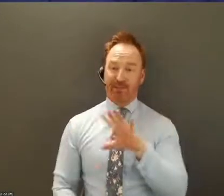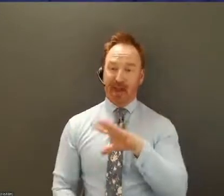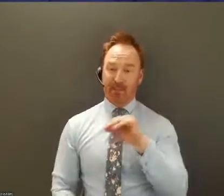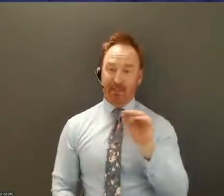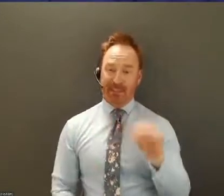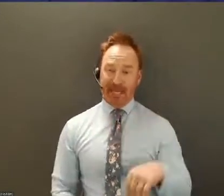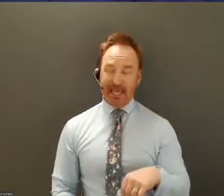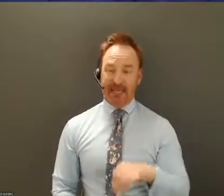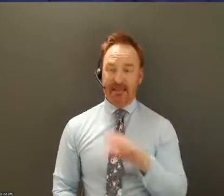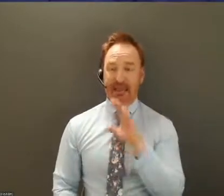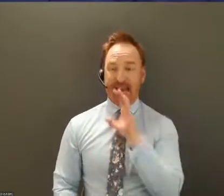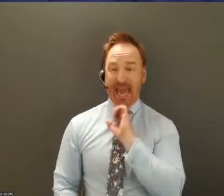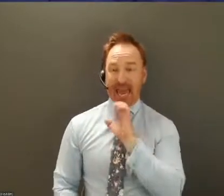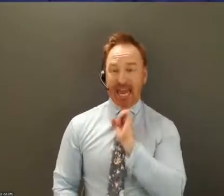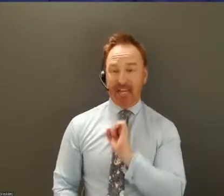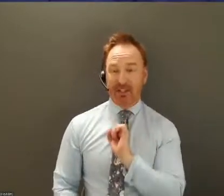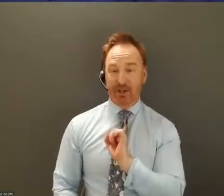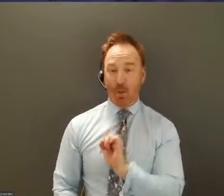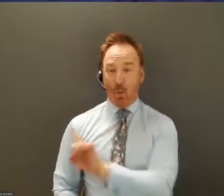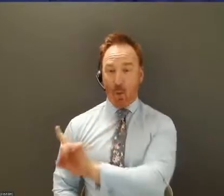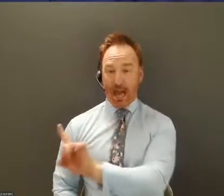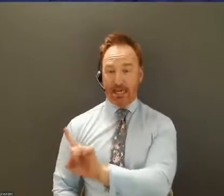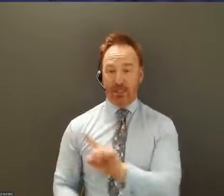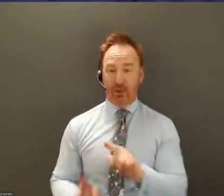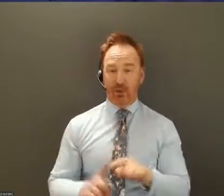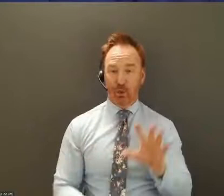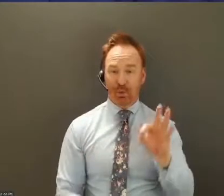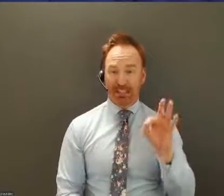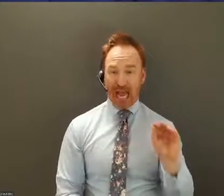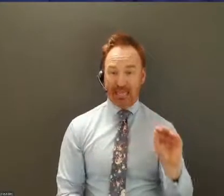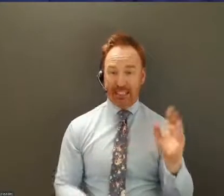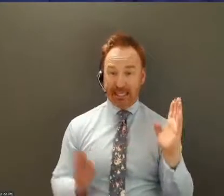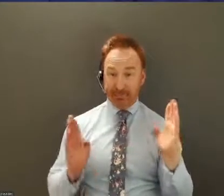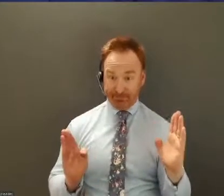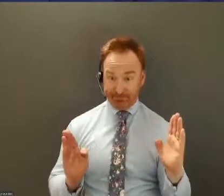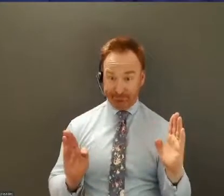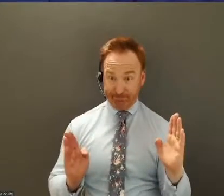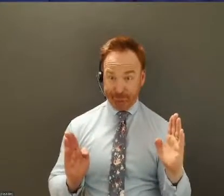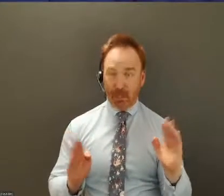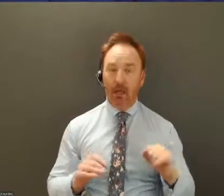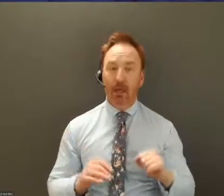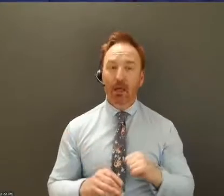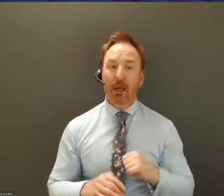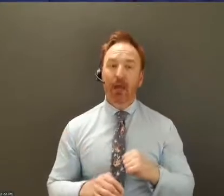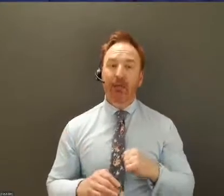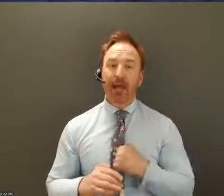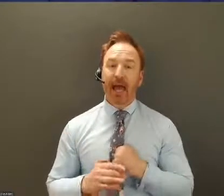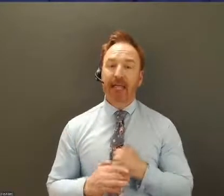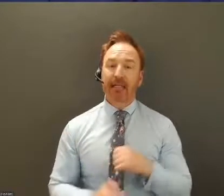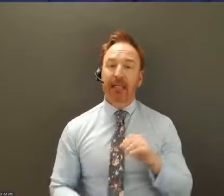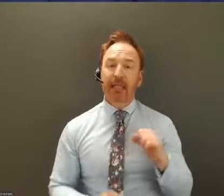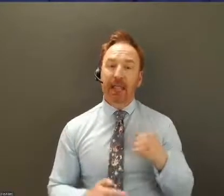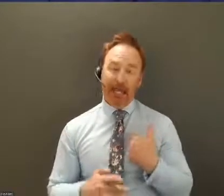outbreaks and reestablishing control and containment.